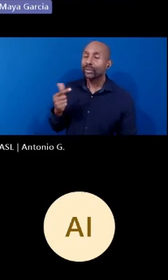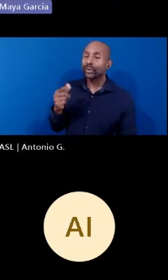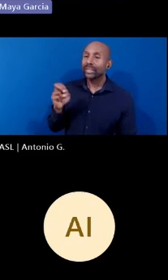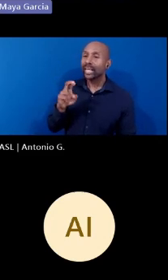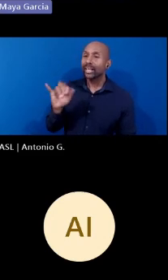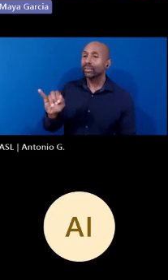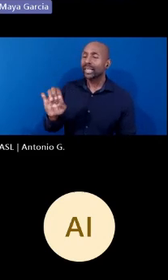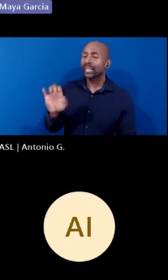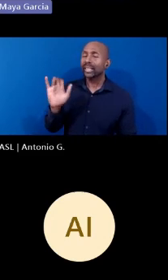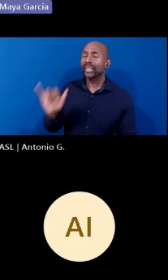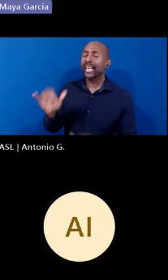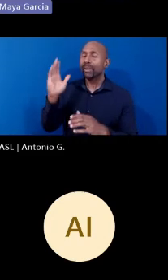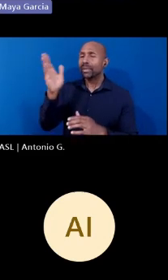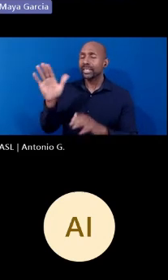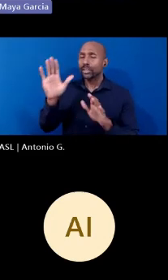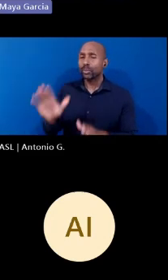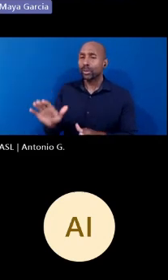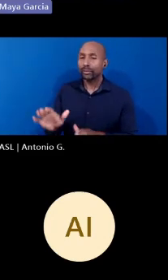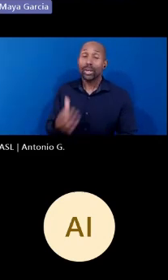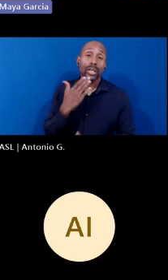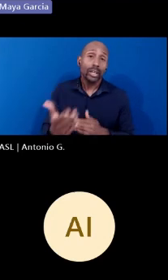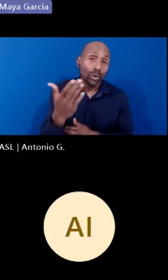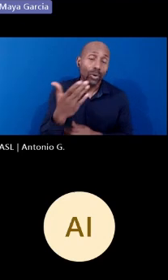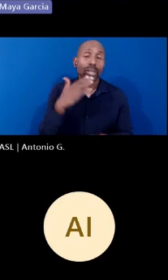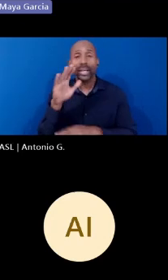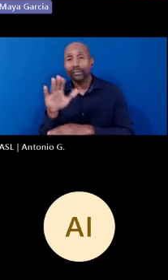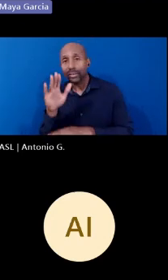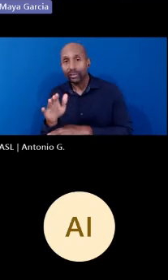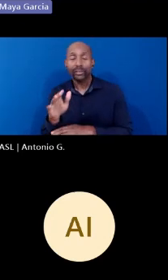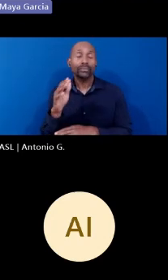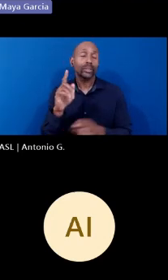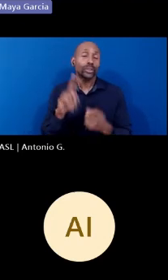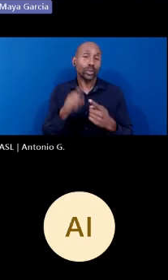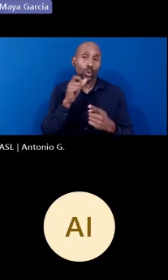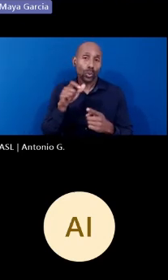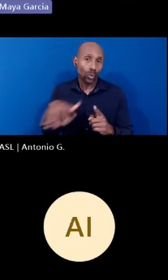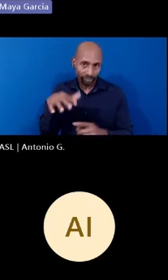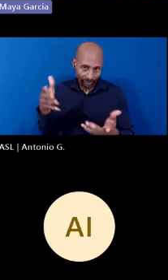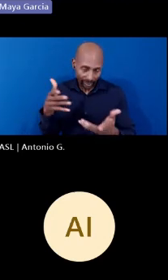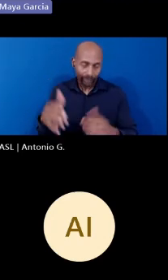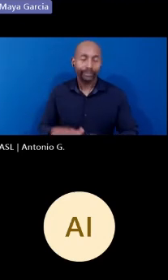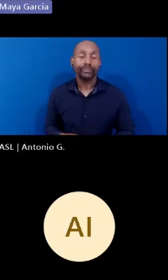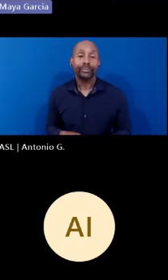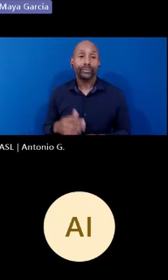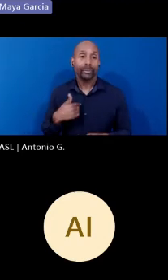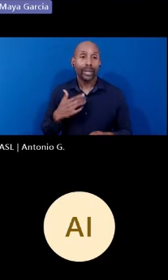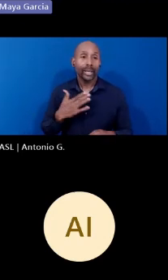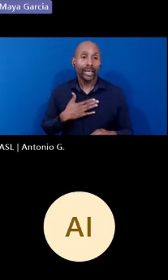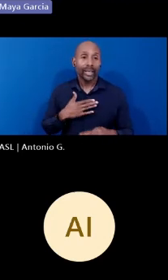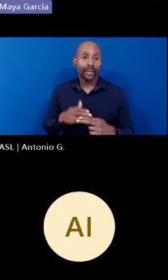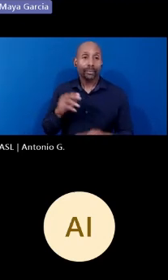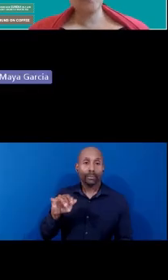where whoever is sitting in this space. My name is Maya Morales Garcia, I am the Chief Program Officer of Beyond 100K.